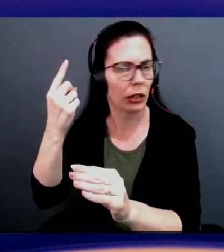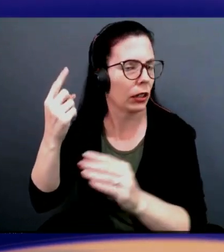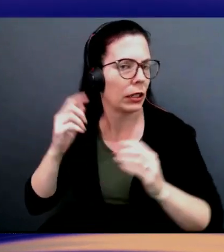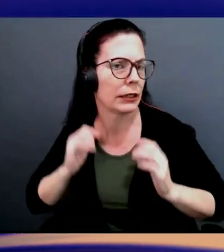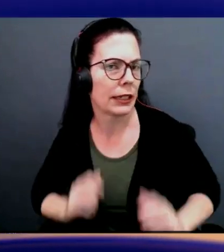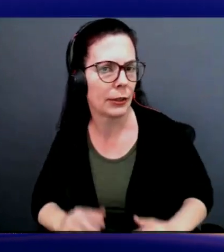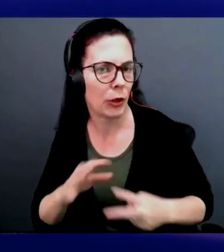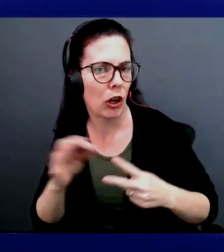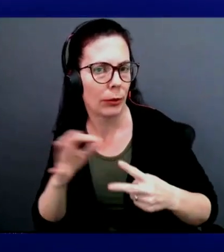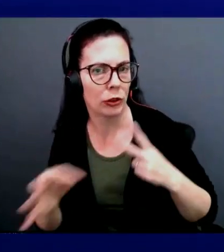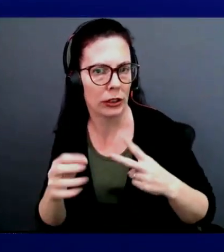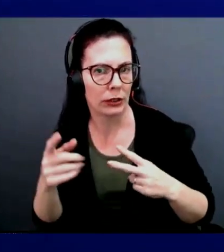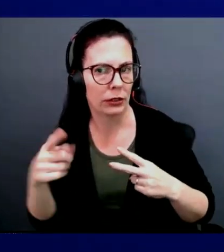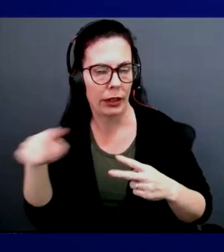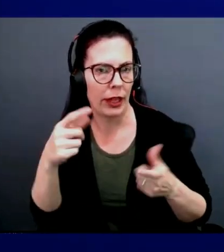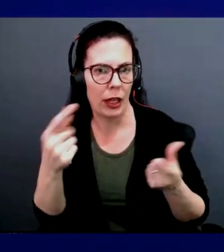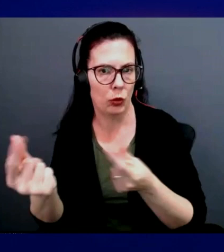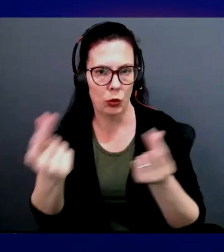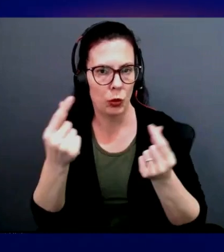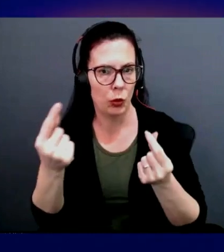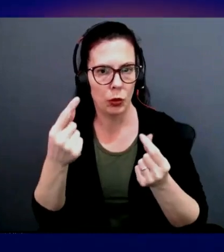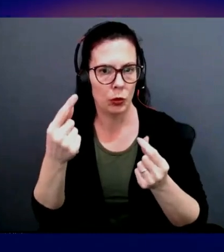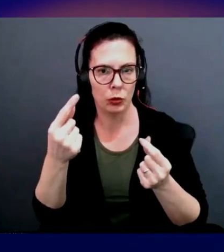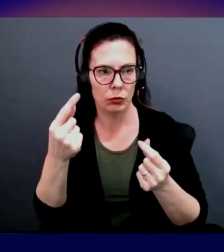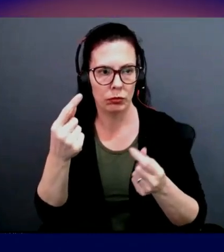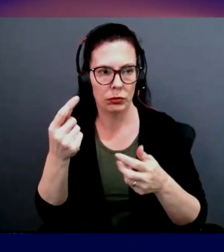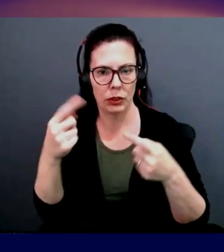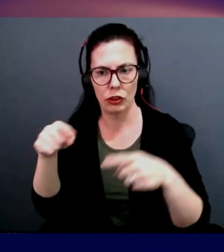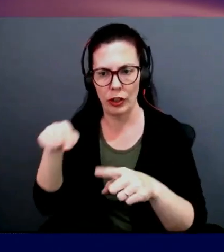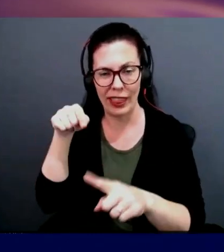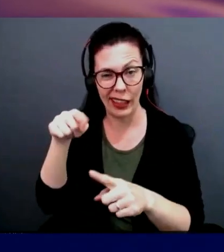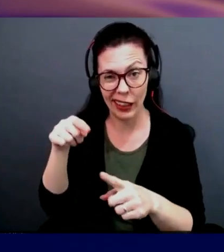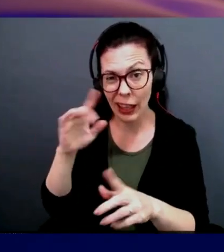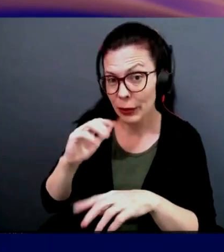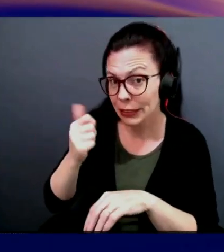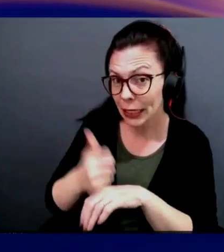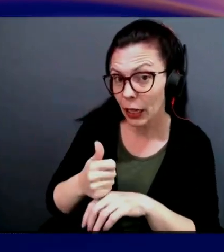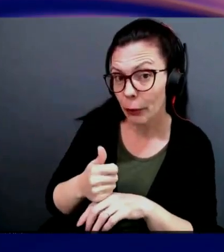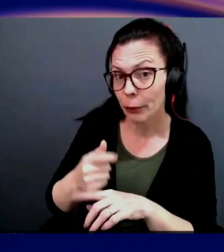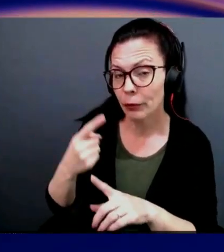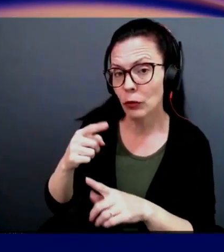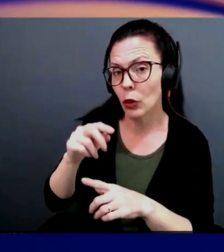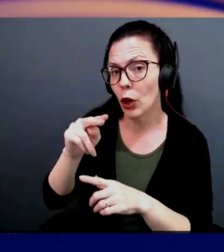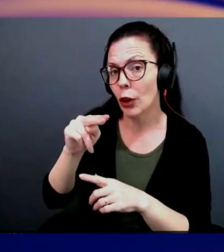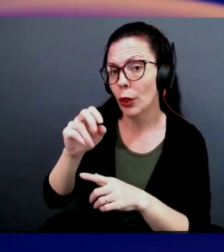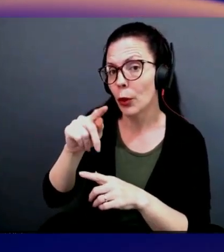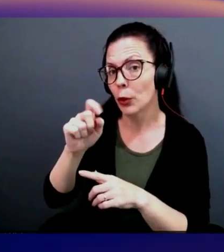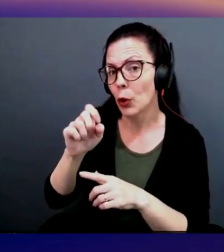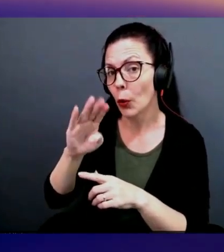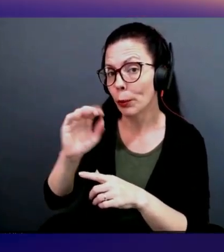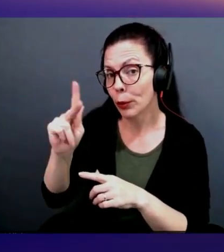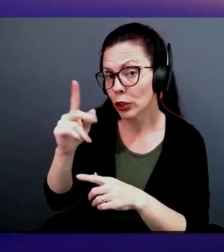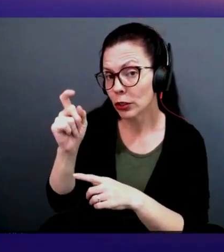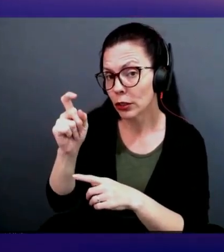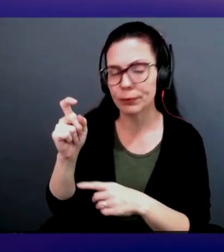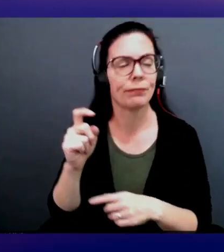that they can do in the middle? Are these the things that they would set up in their notebooks? Yeah. So I think in the middle,